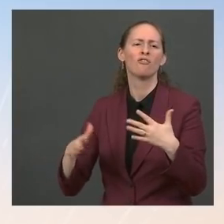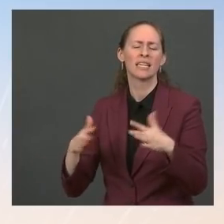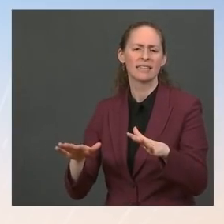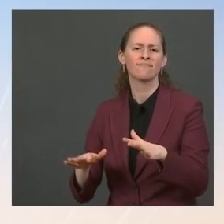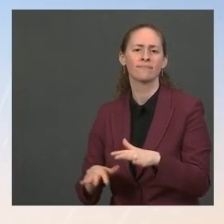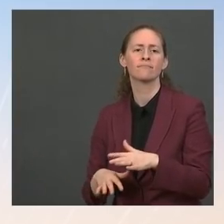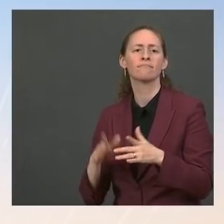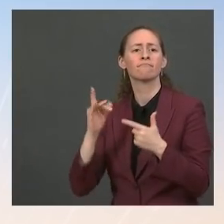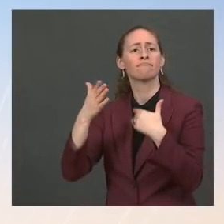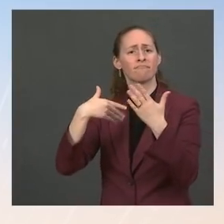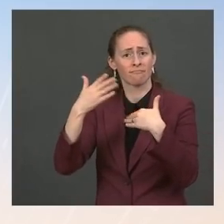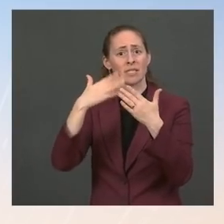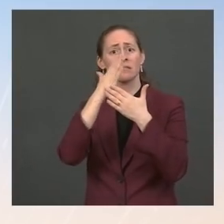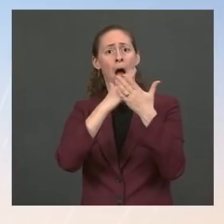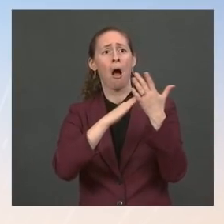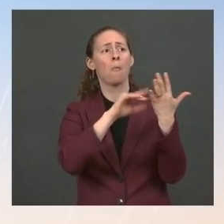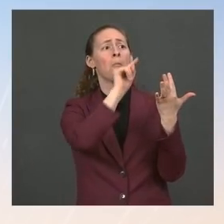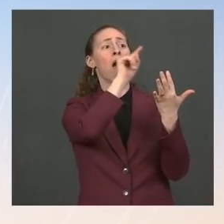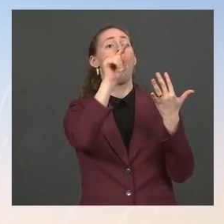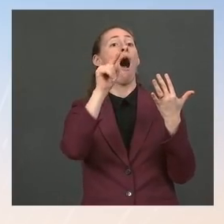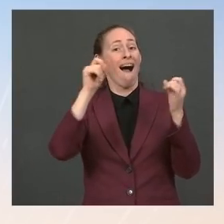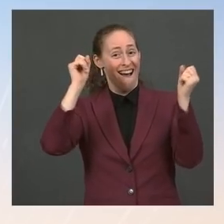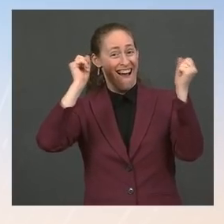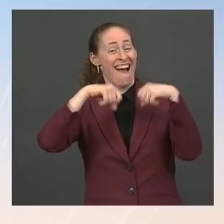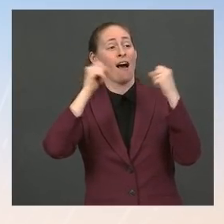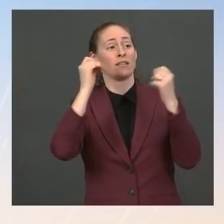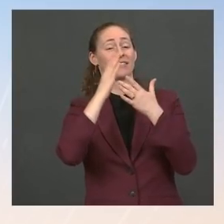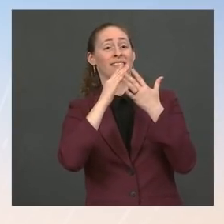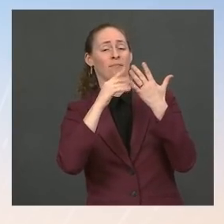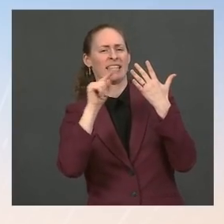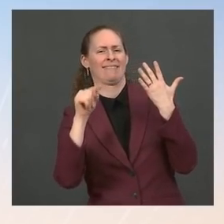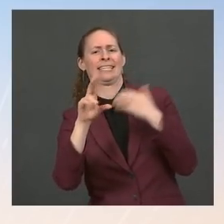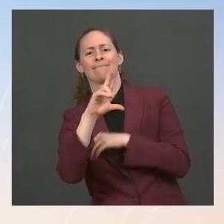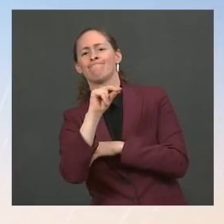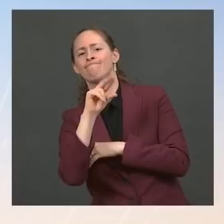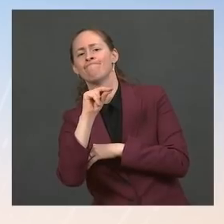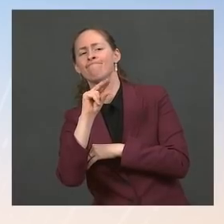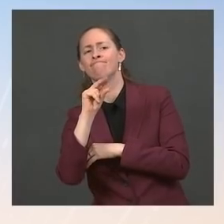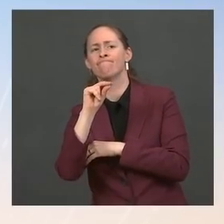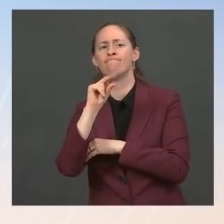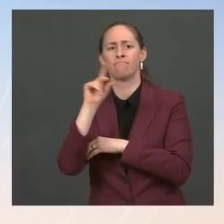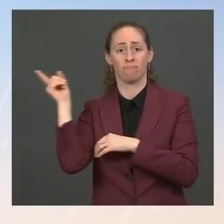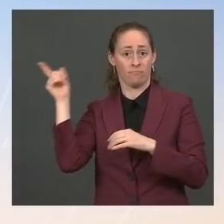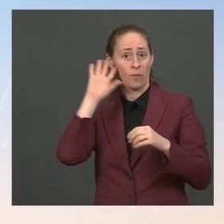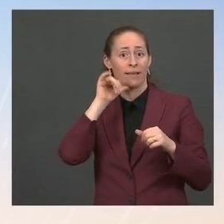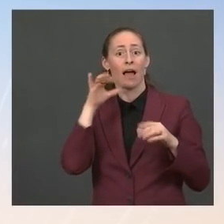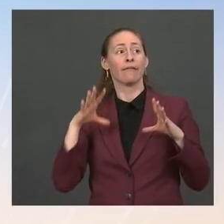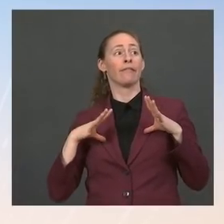But I will leave it to the preview call on Sunday to give you more detail on that. The Press: Does the President believe that his personal relationship with Xi Jinping --